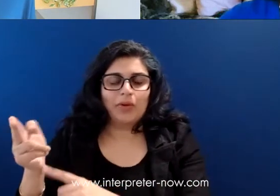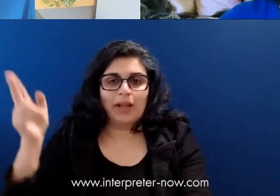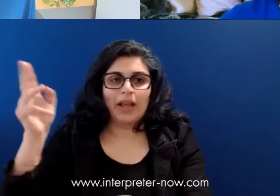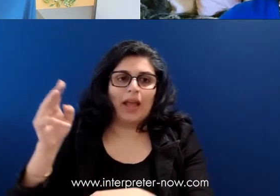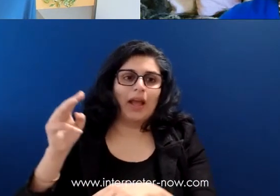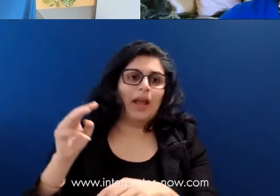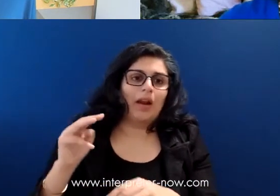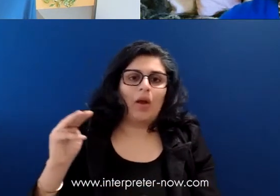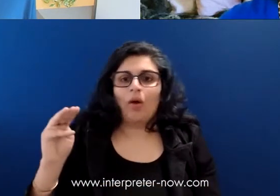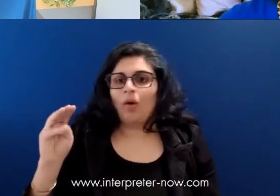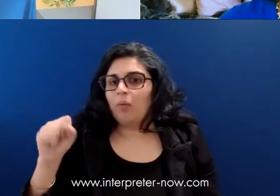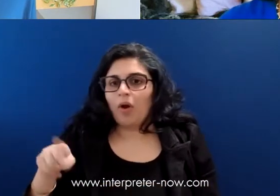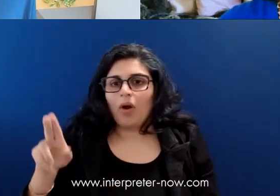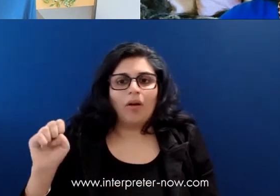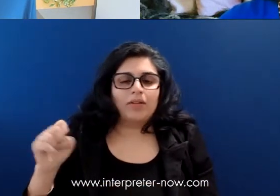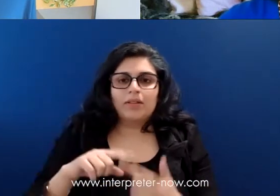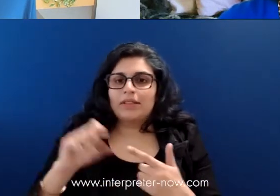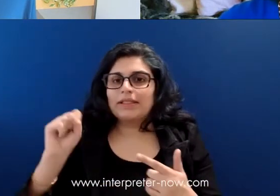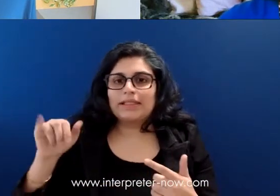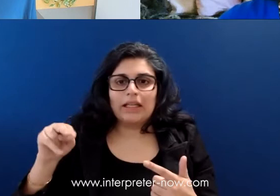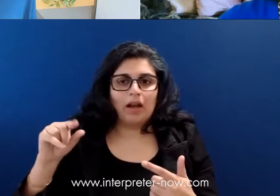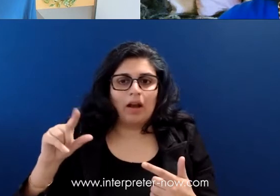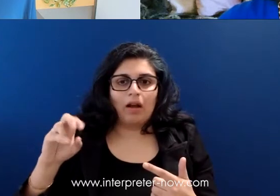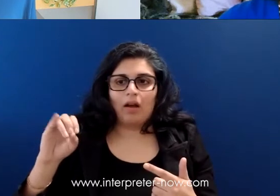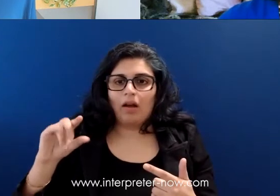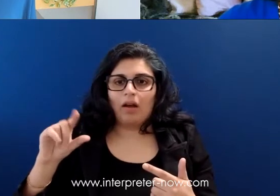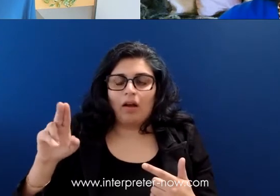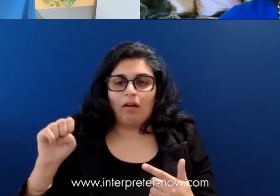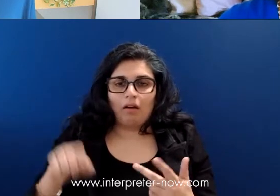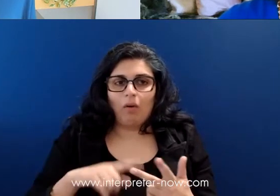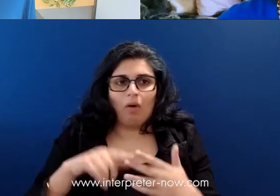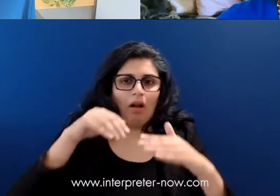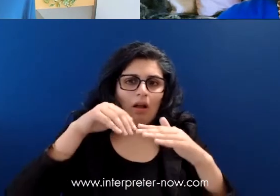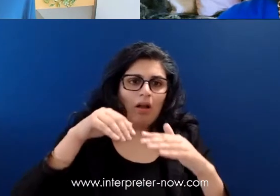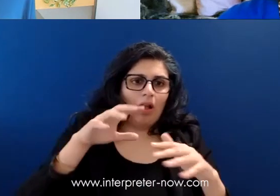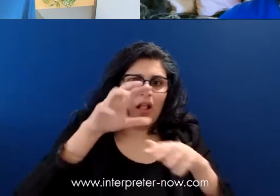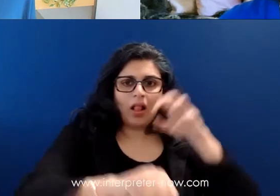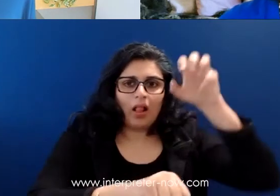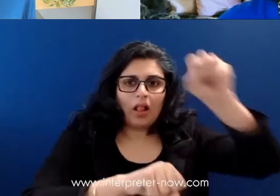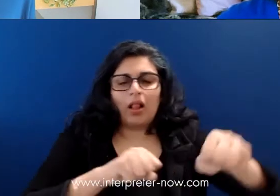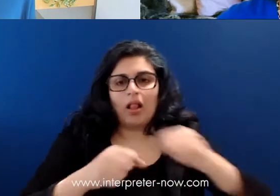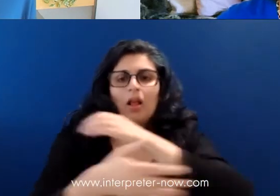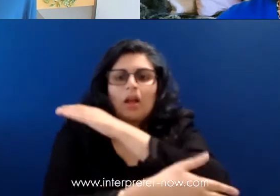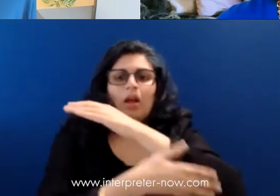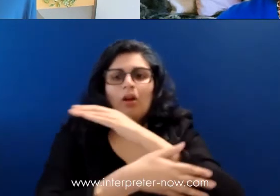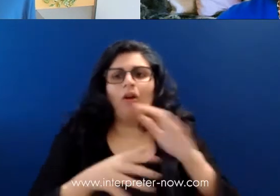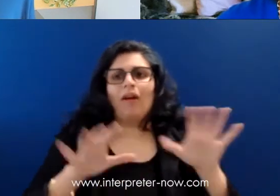or the invasion of a country, or the act of violence against indigenous women, which is